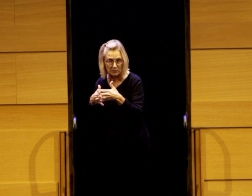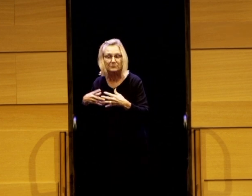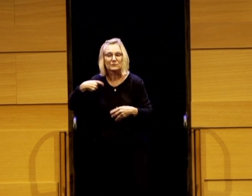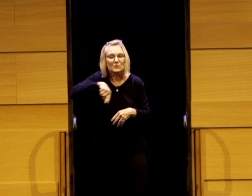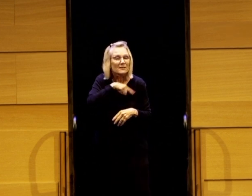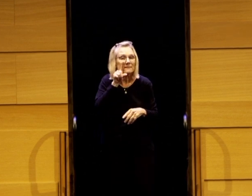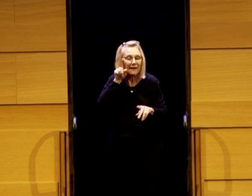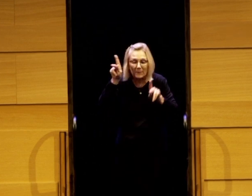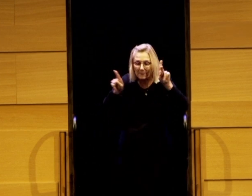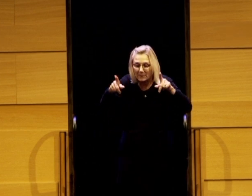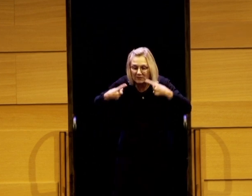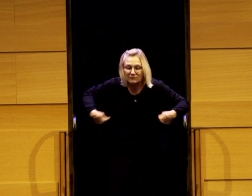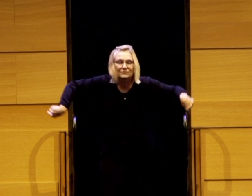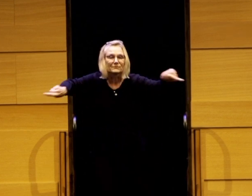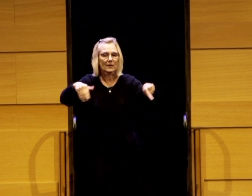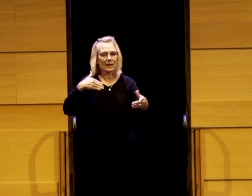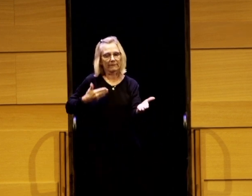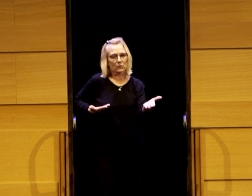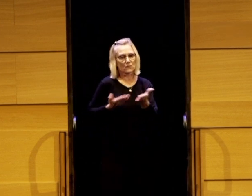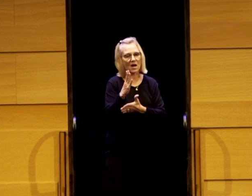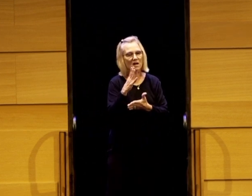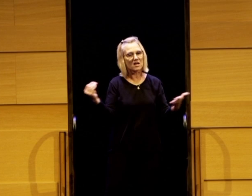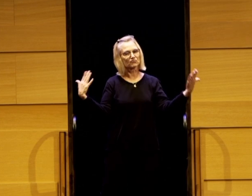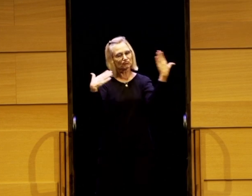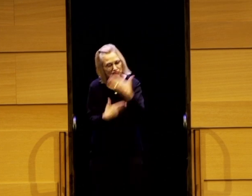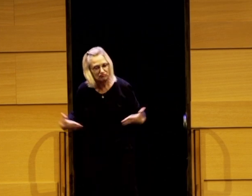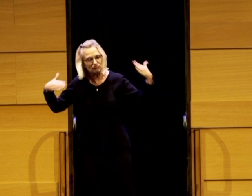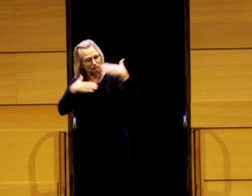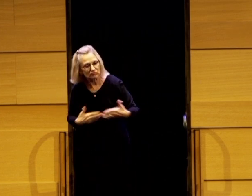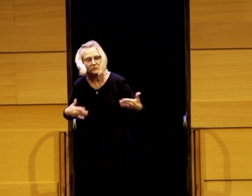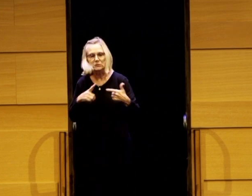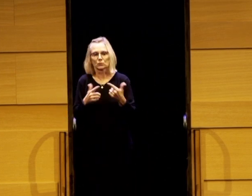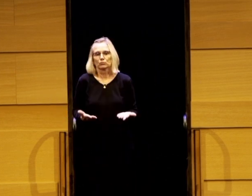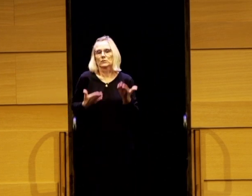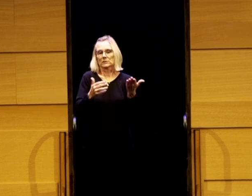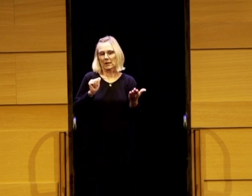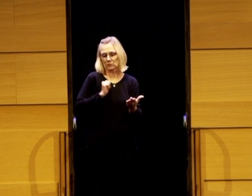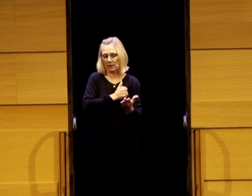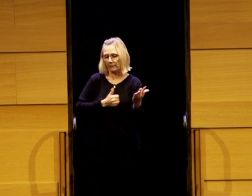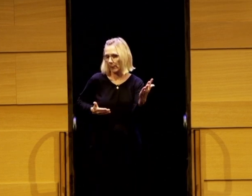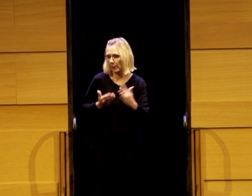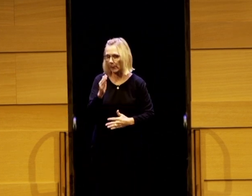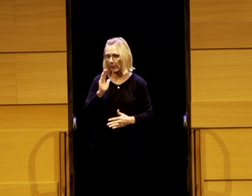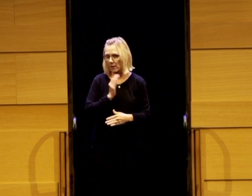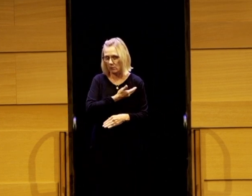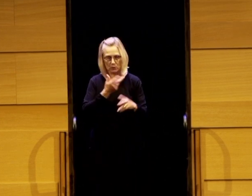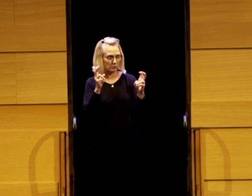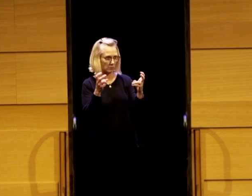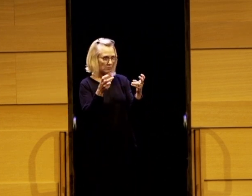Deaf people have the right to express ourselves through our